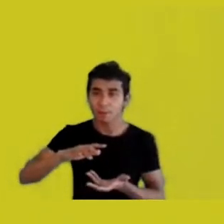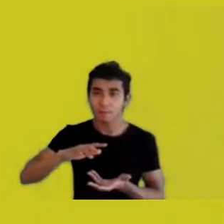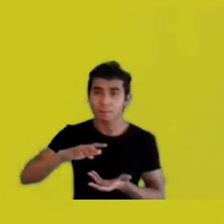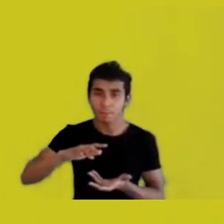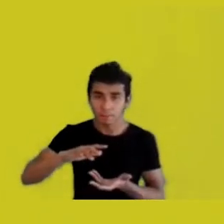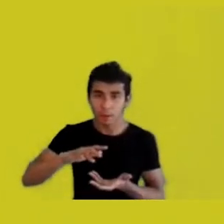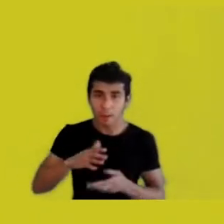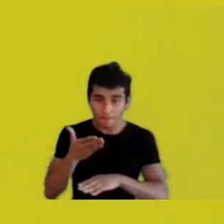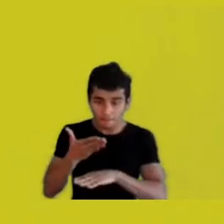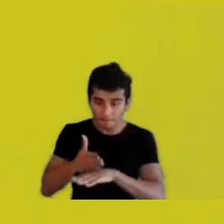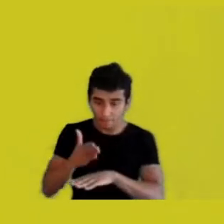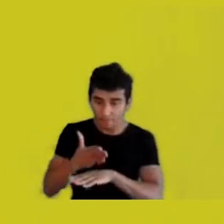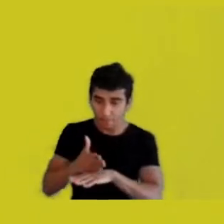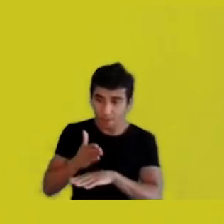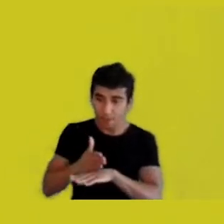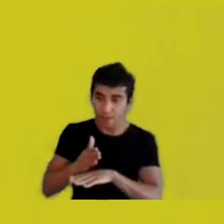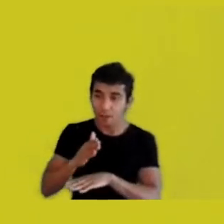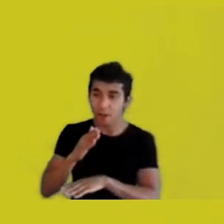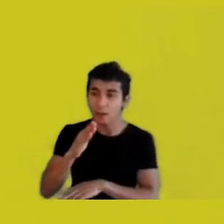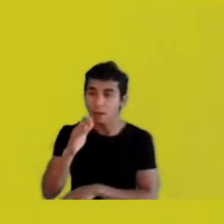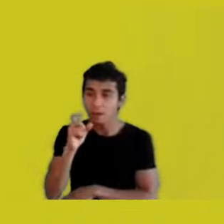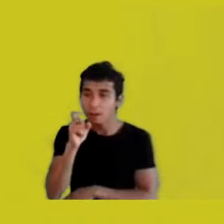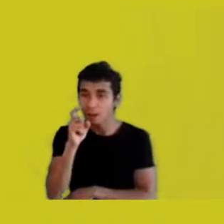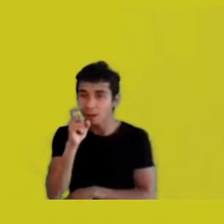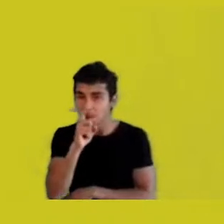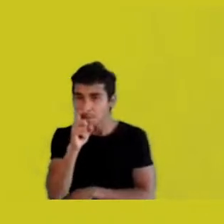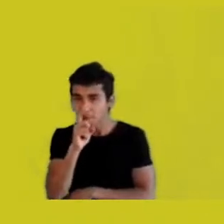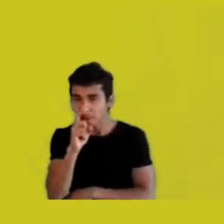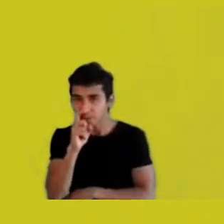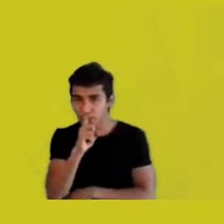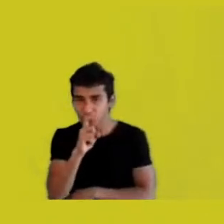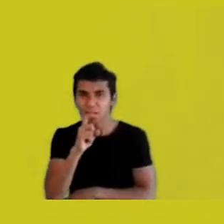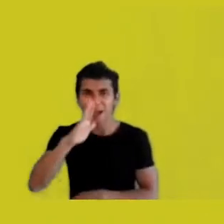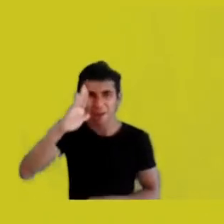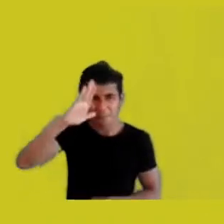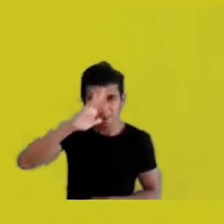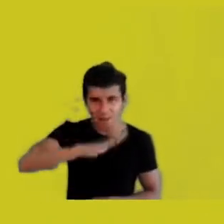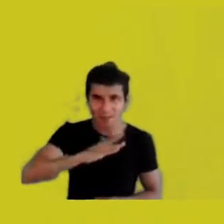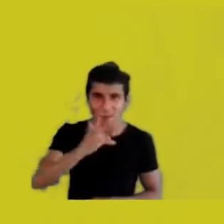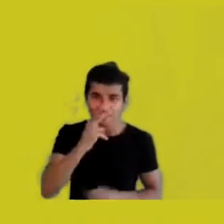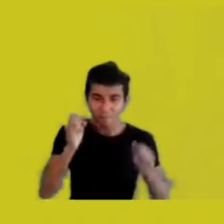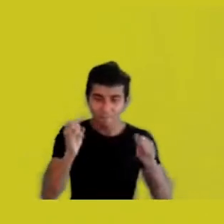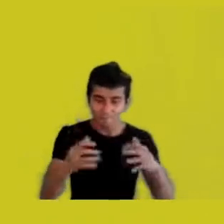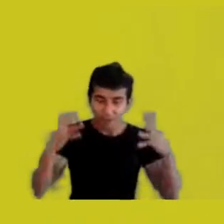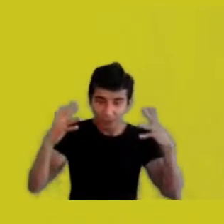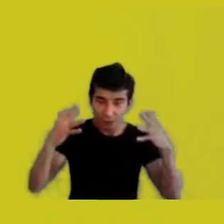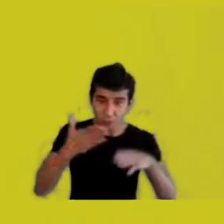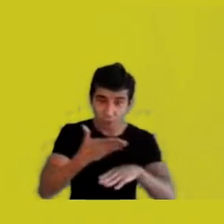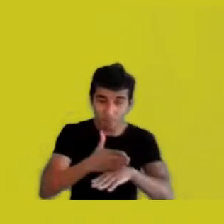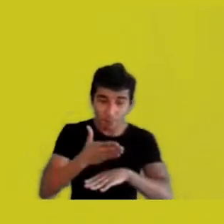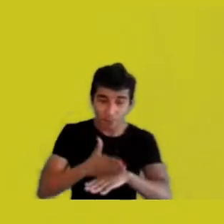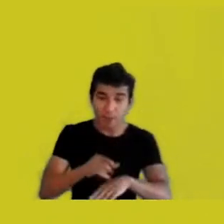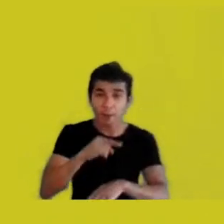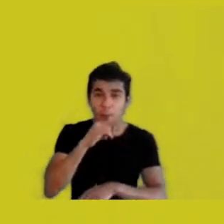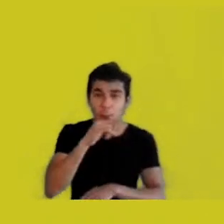sorcerers were considered evil. Here, therefore, the idea is returning